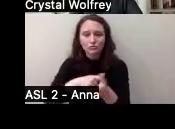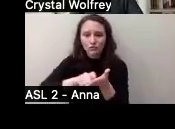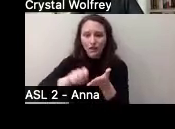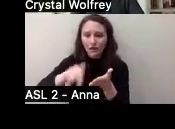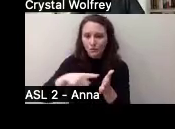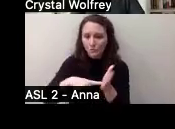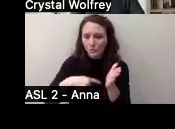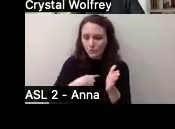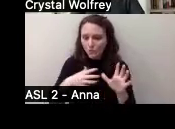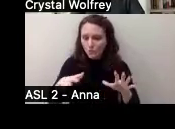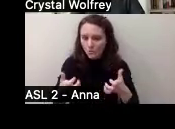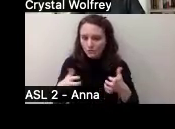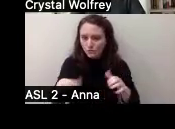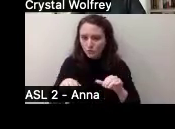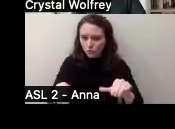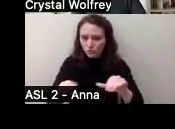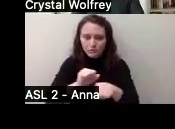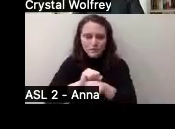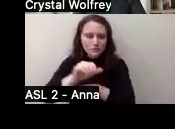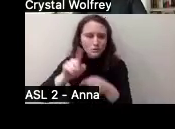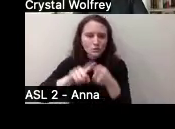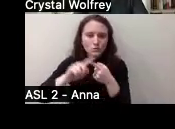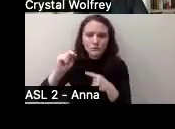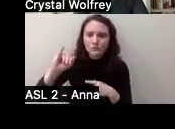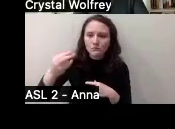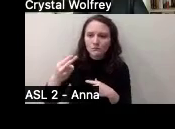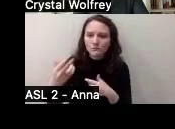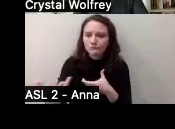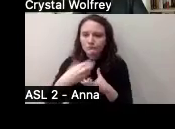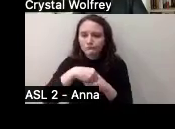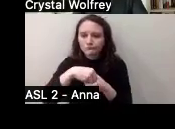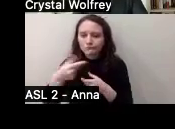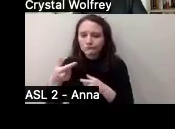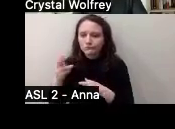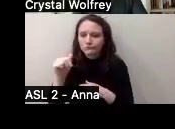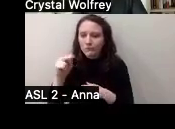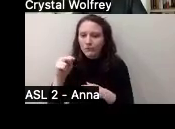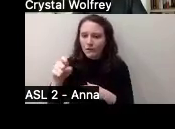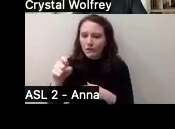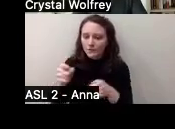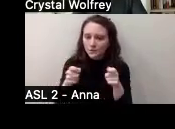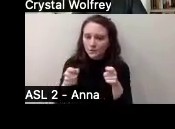submit it to NIH, loop in grants management because there are options on the table here,